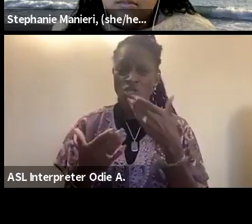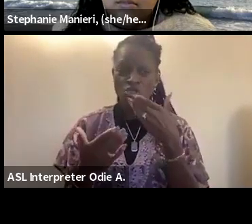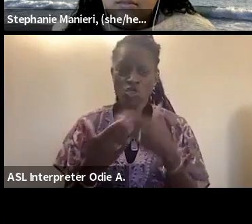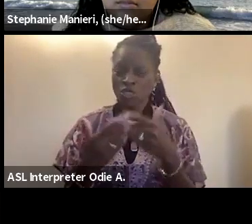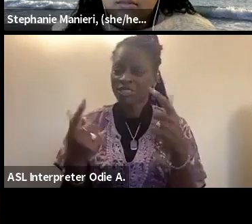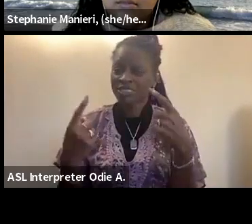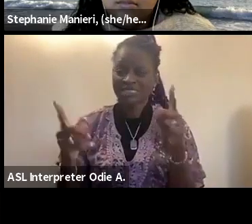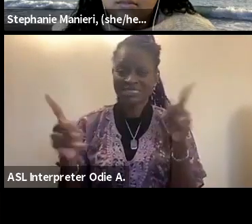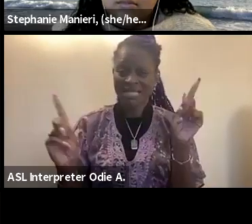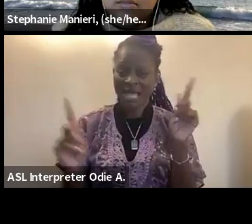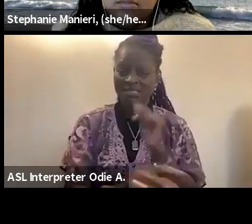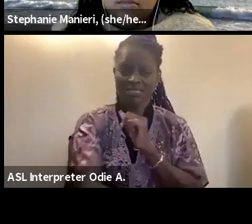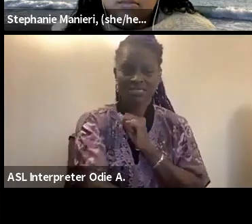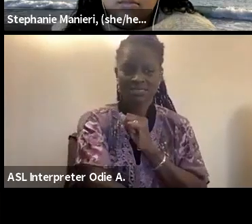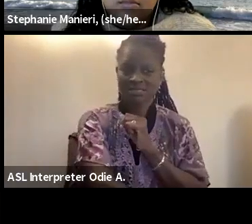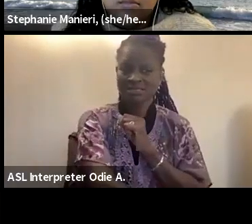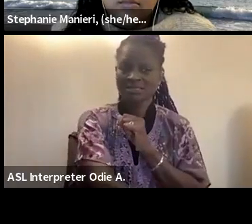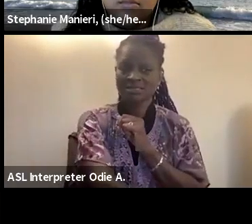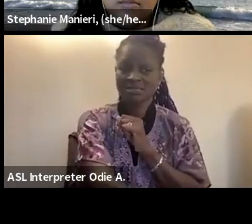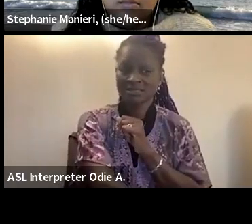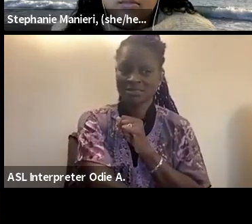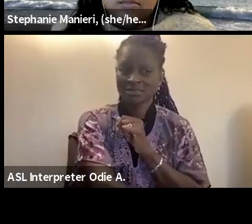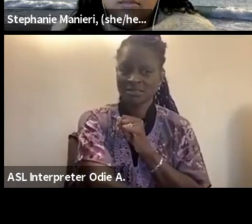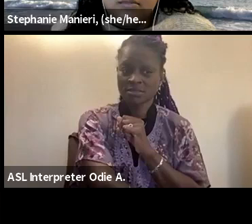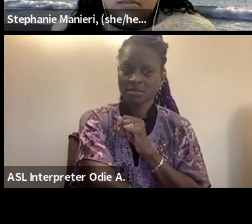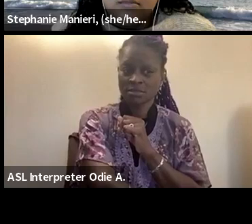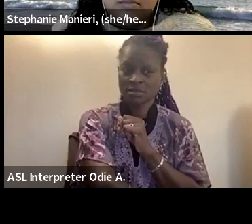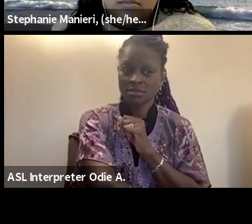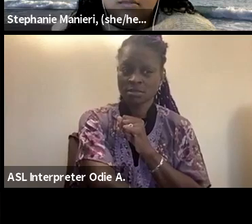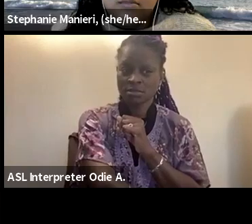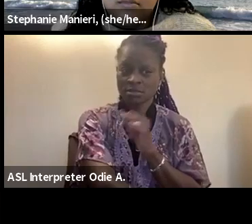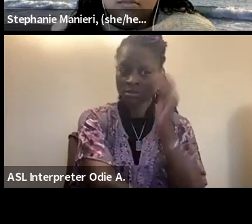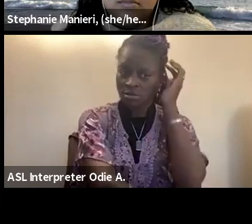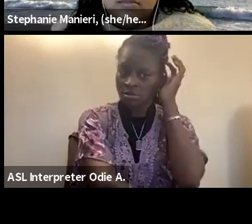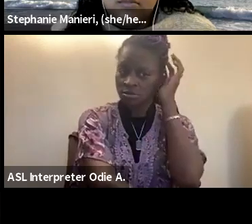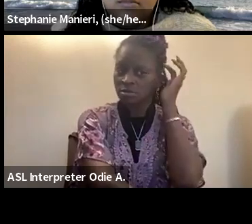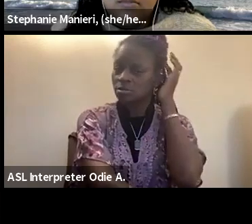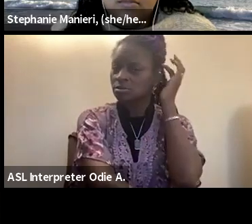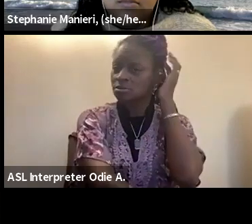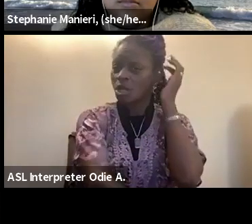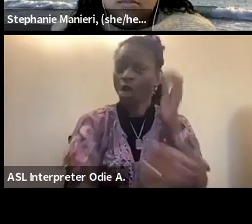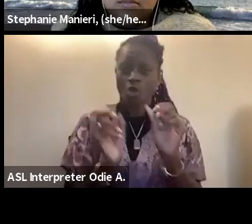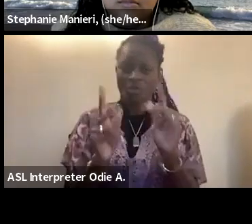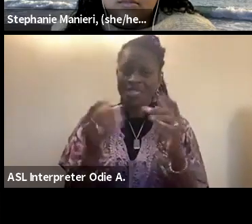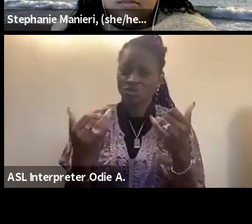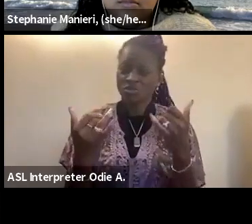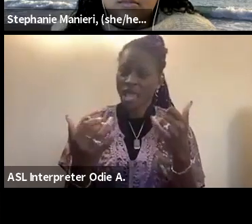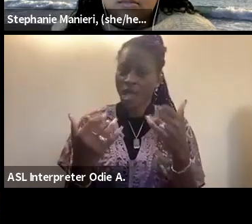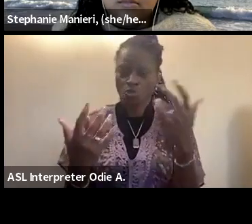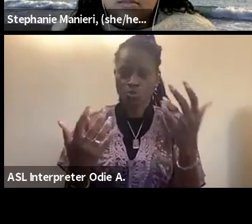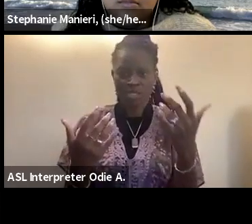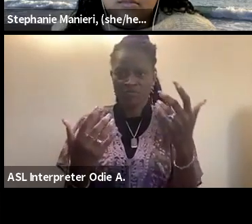Thank you. All right. We've gone on a little over our time today, but great conversation.